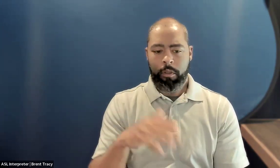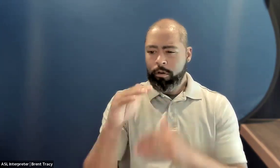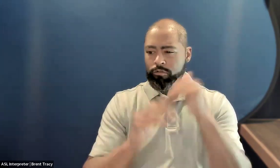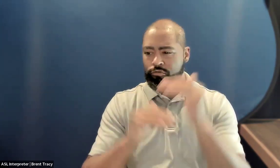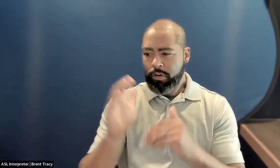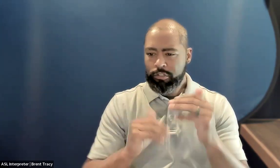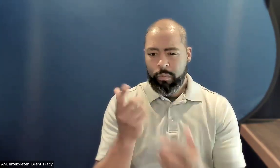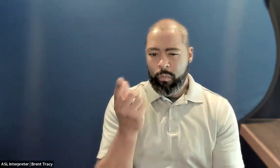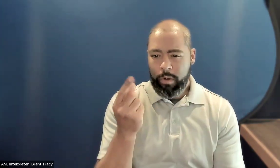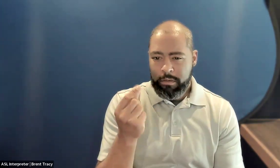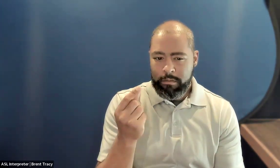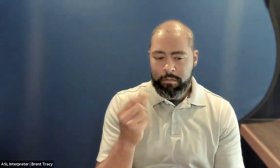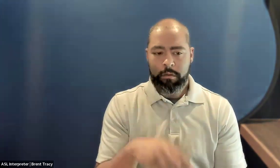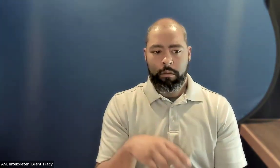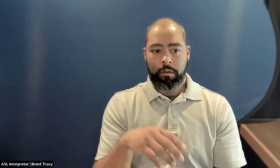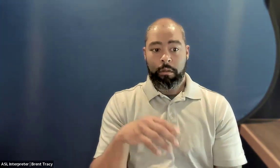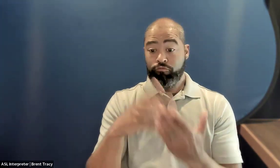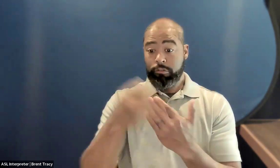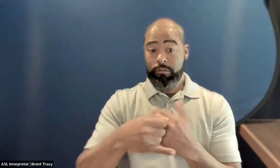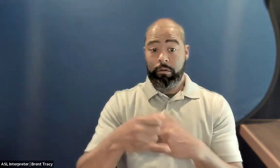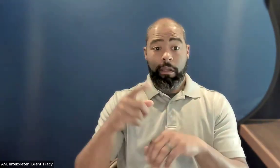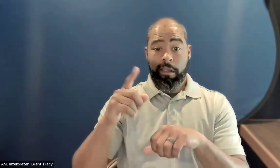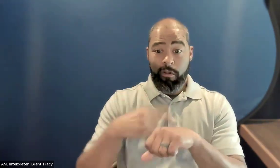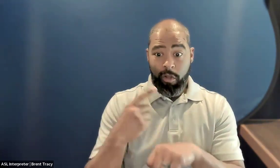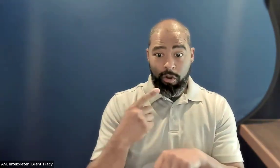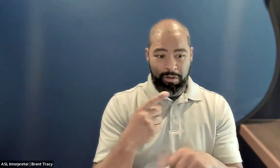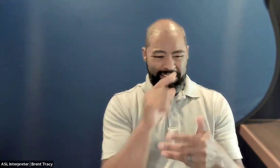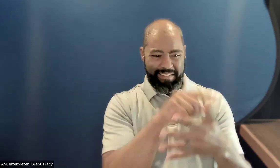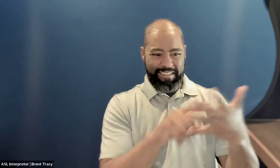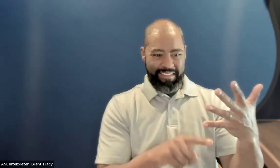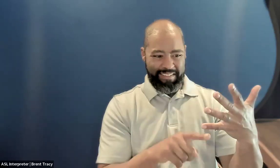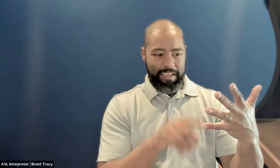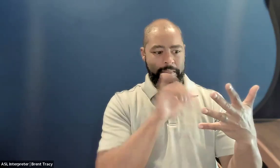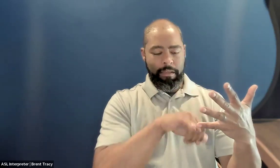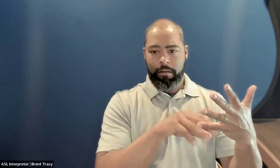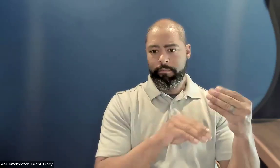The tool is most useful at the very beginning stages of proposing a project.